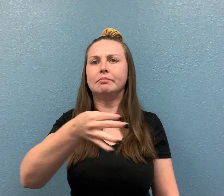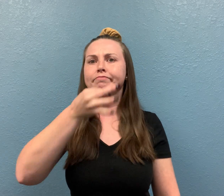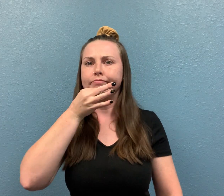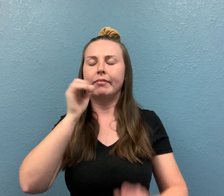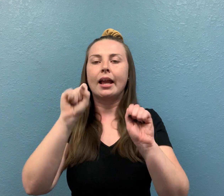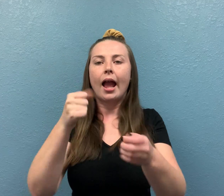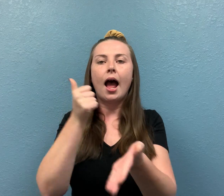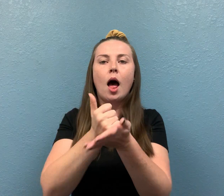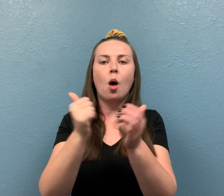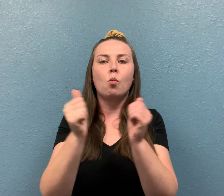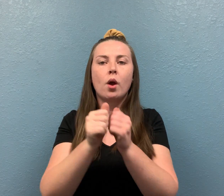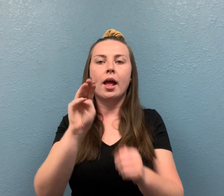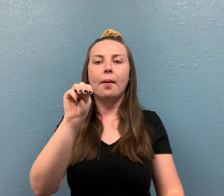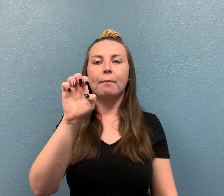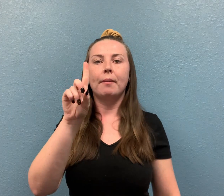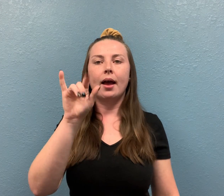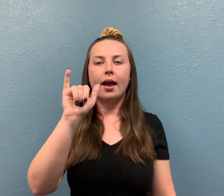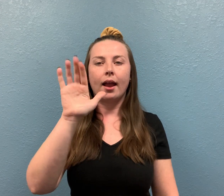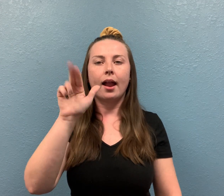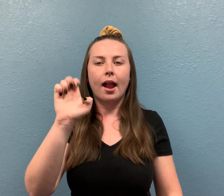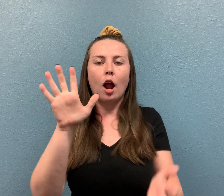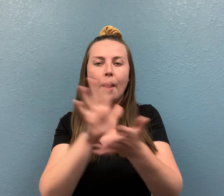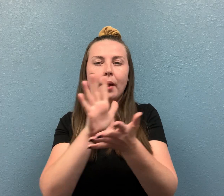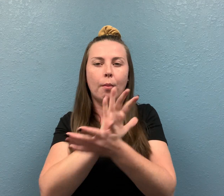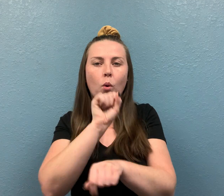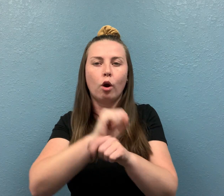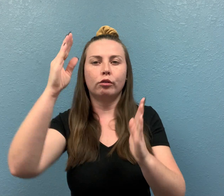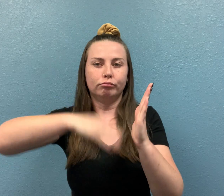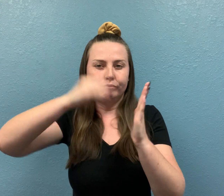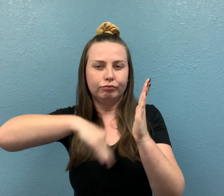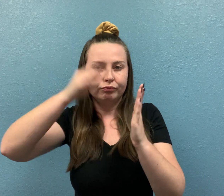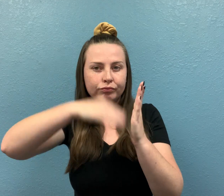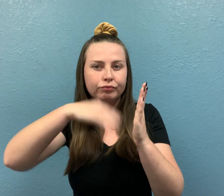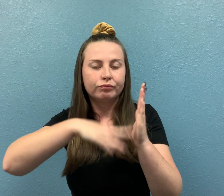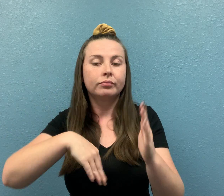call her to help you with the Medicare enrollment paperwork.